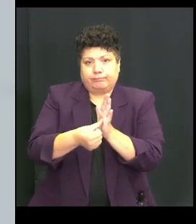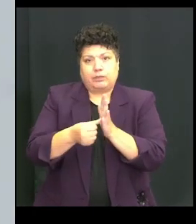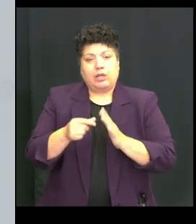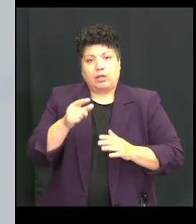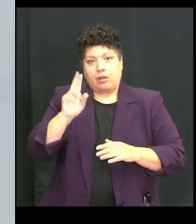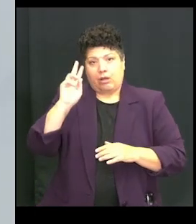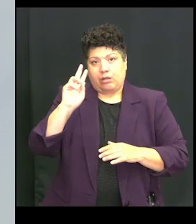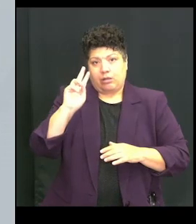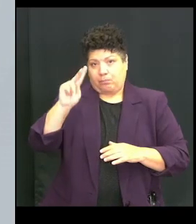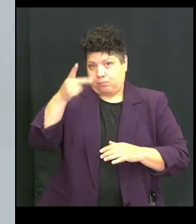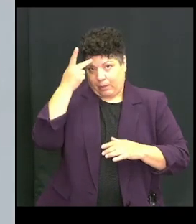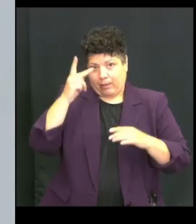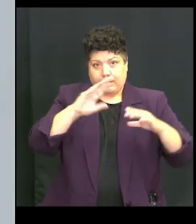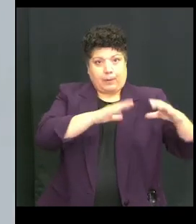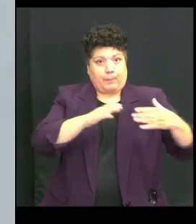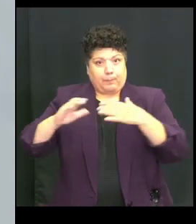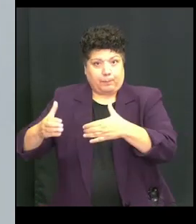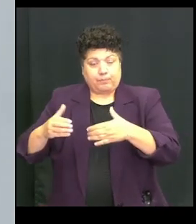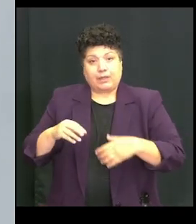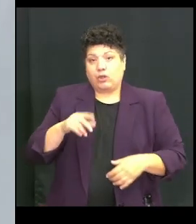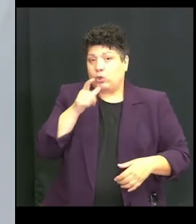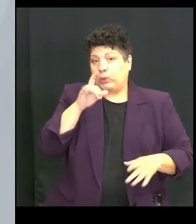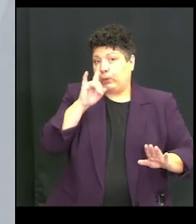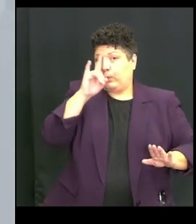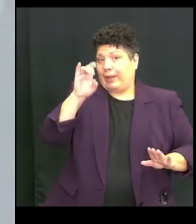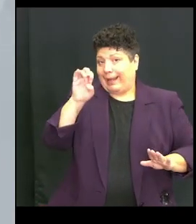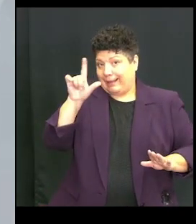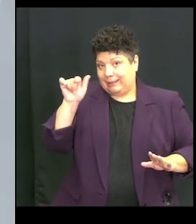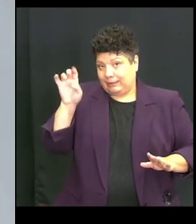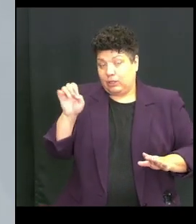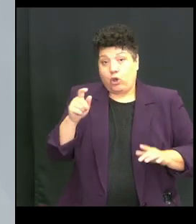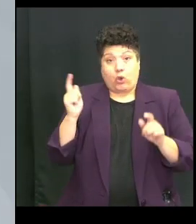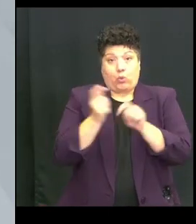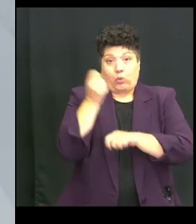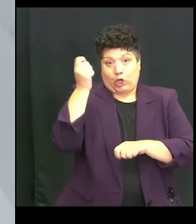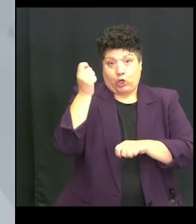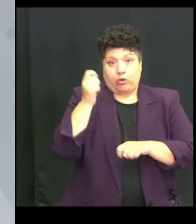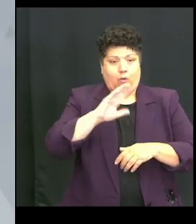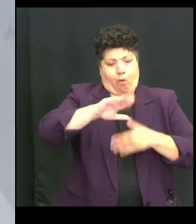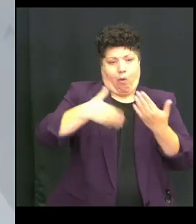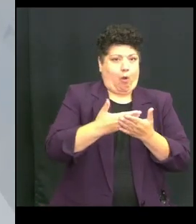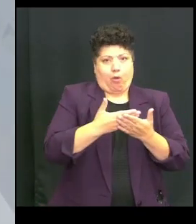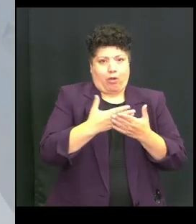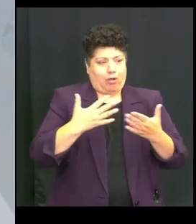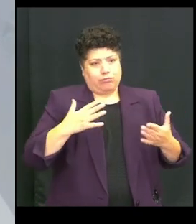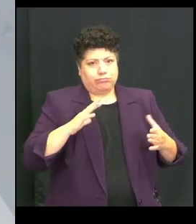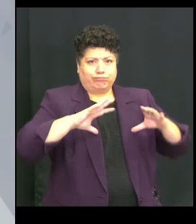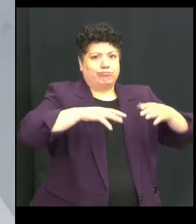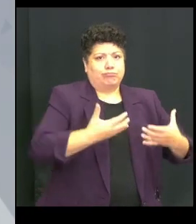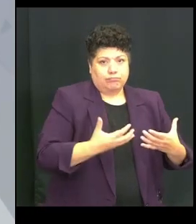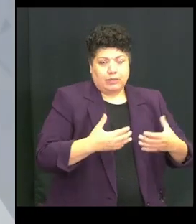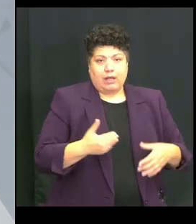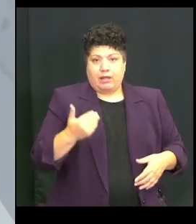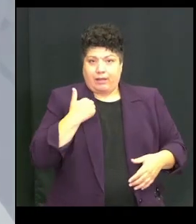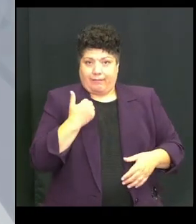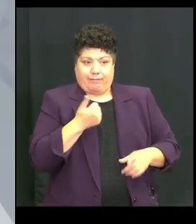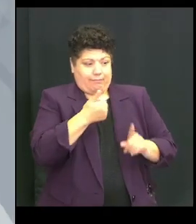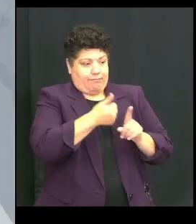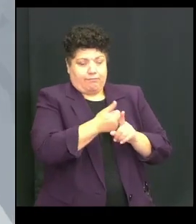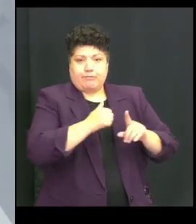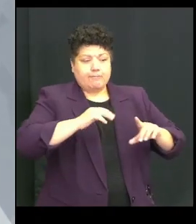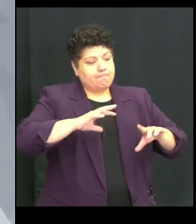So you have winner take all, single member plurality elections, where the stakes of conflict increase.